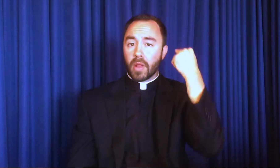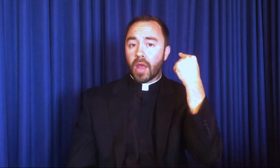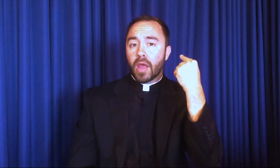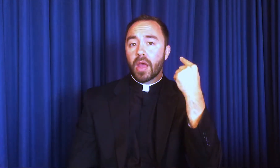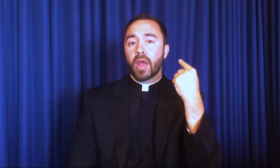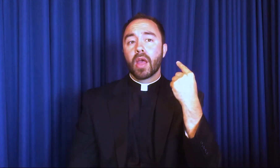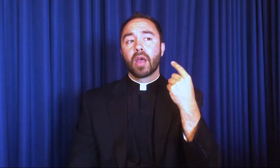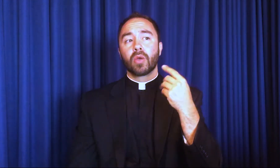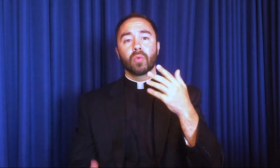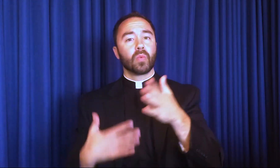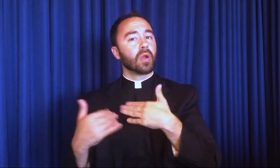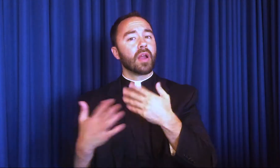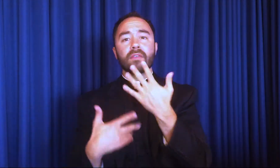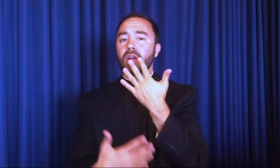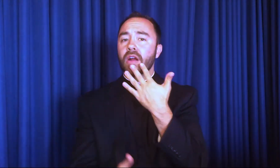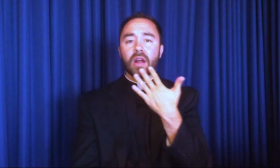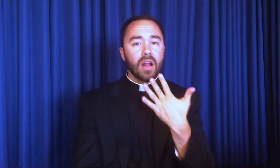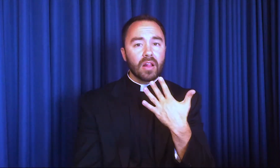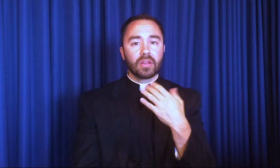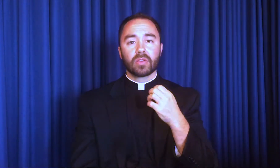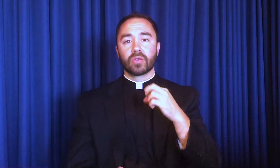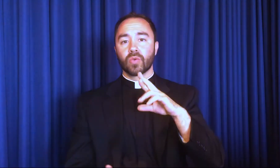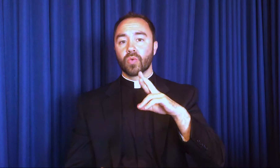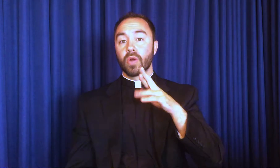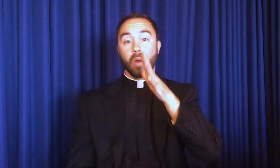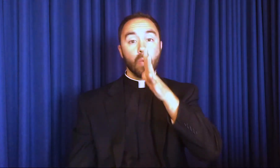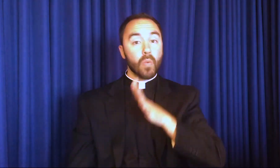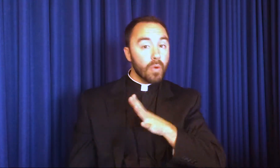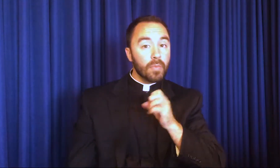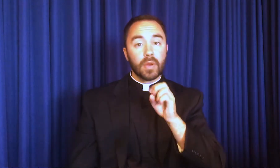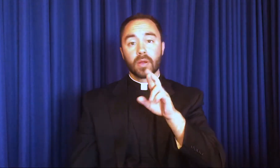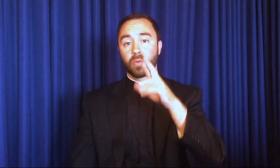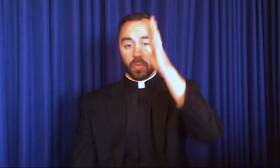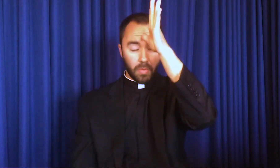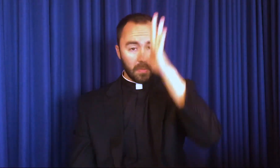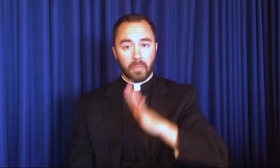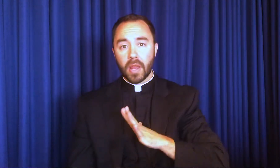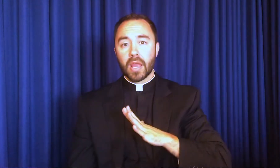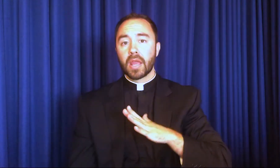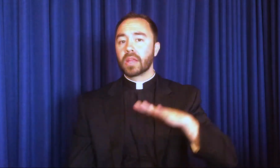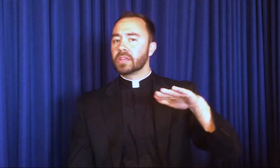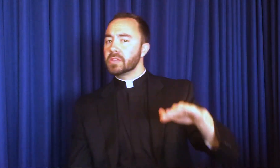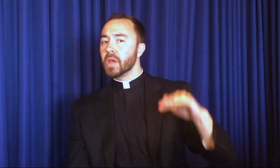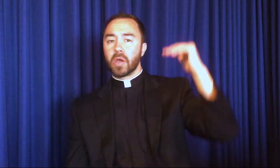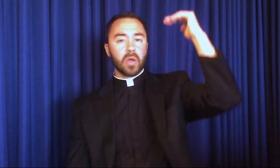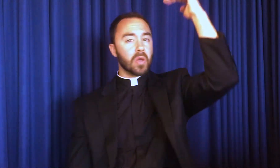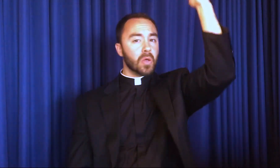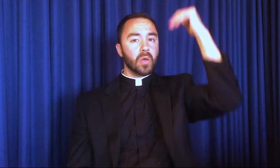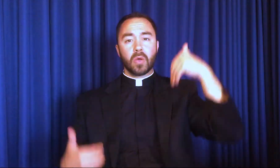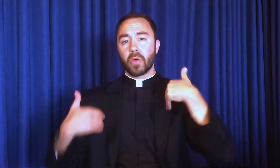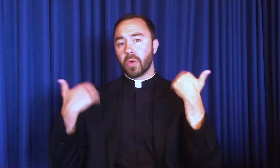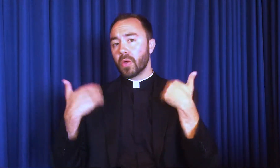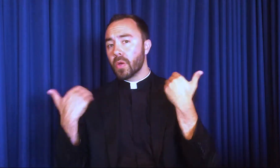It doesn't matter if you're black or white what color you are whether you're a man or a woman short or tall young or